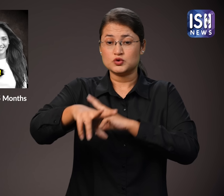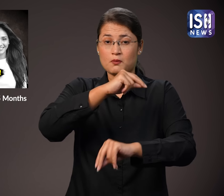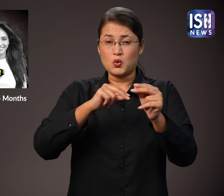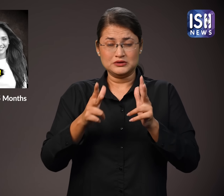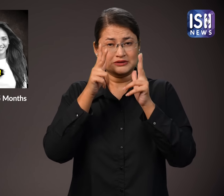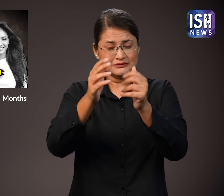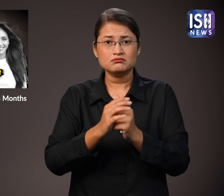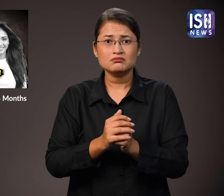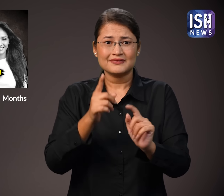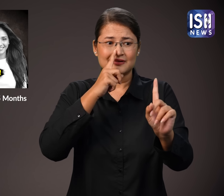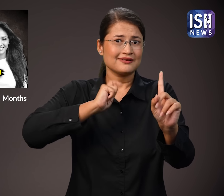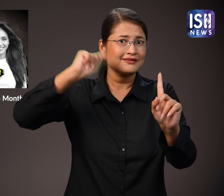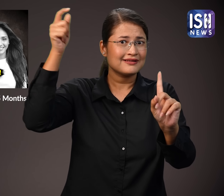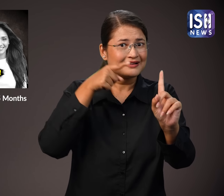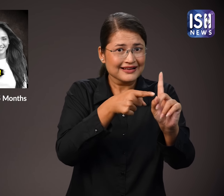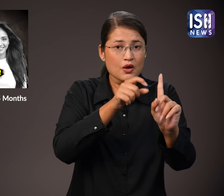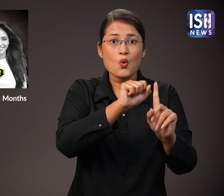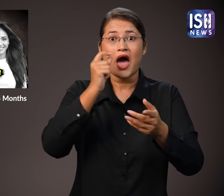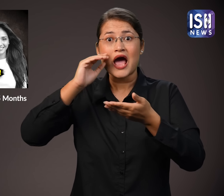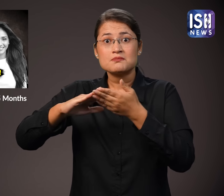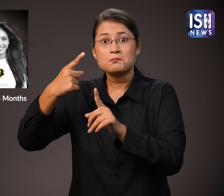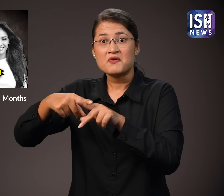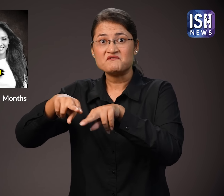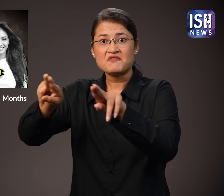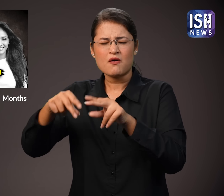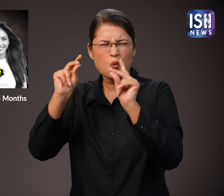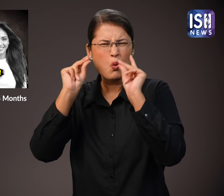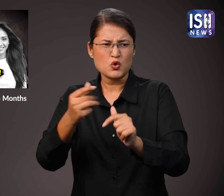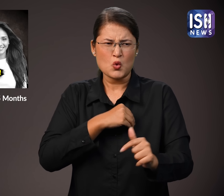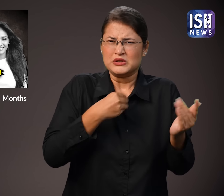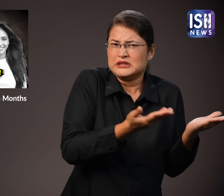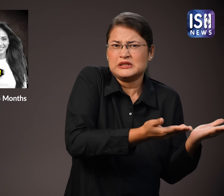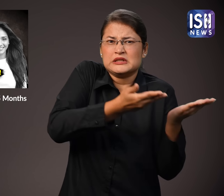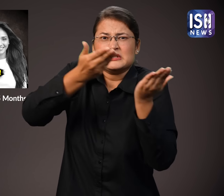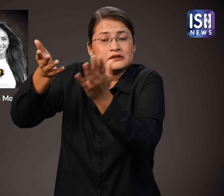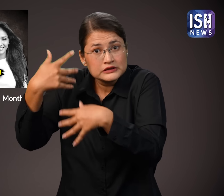According to reports, Twisha was first taken to the hospital by her husband and family.